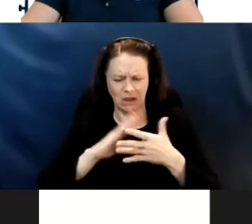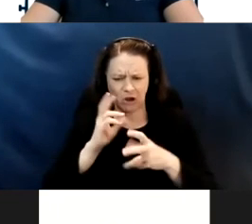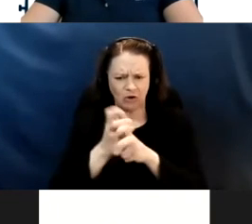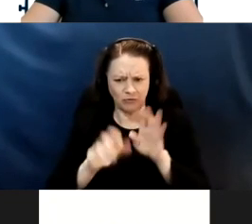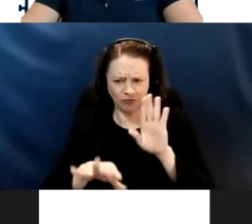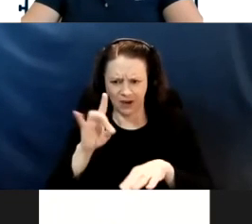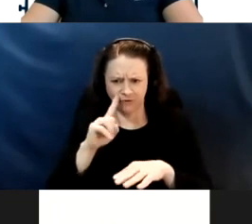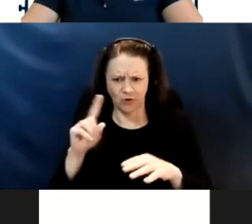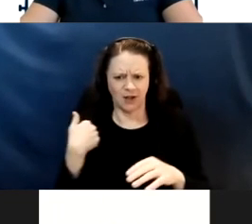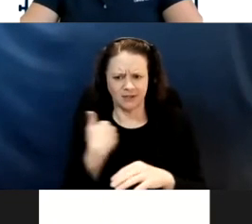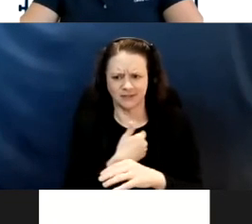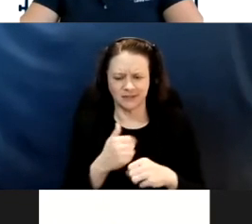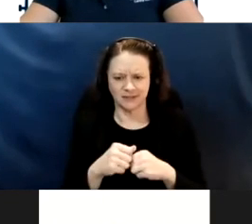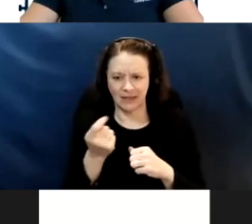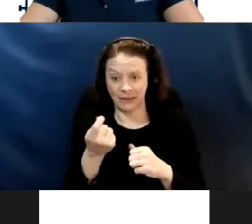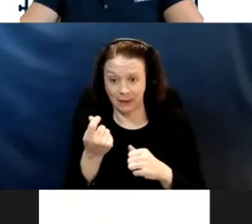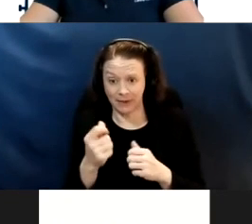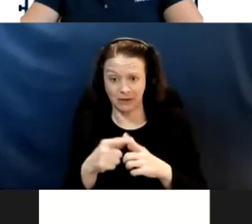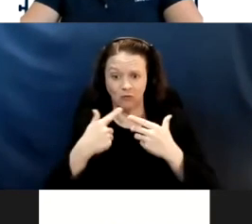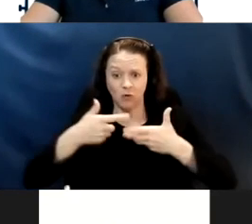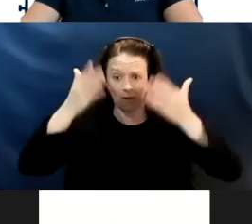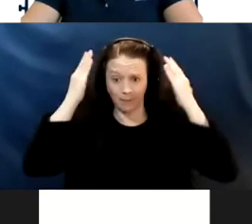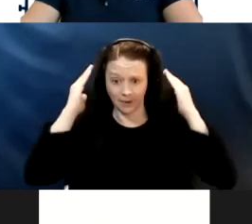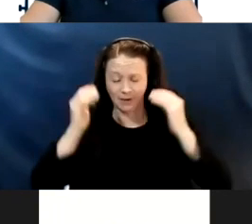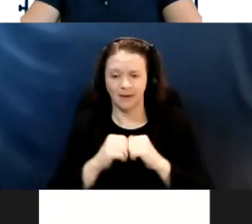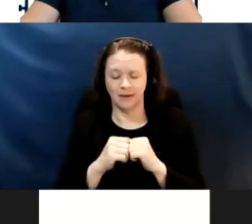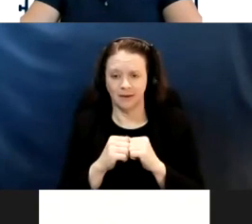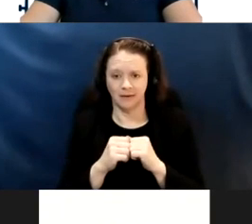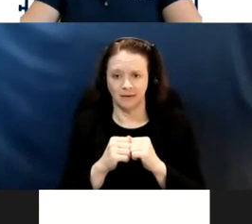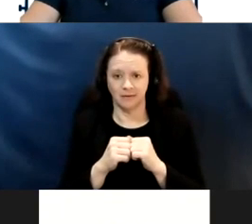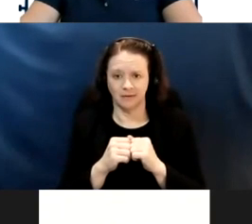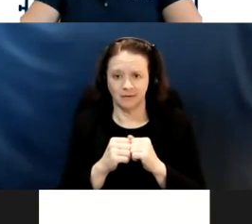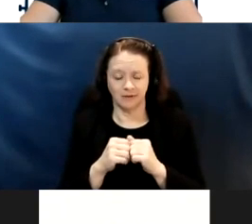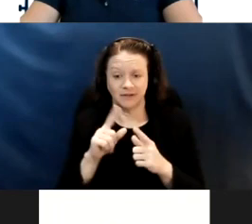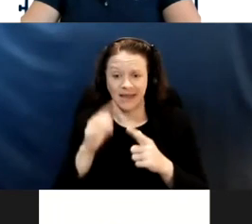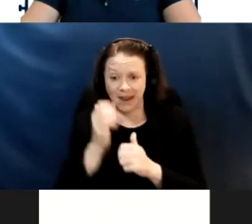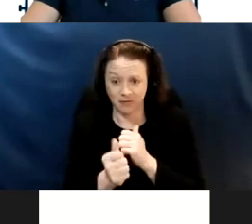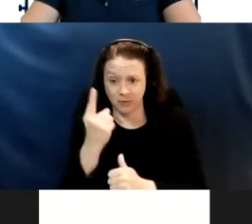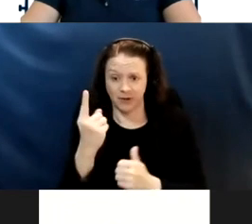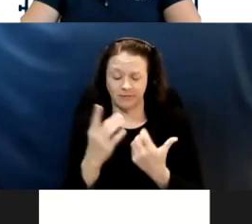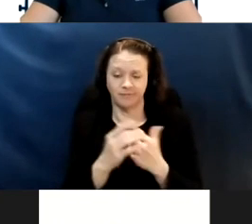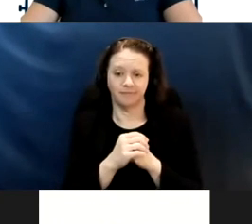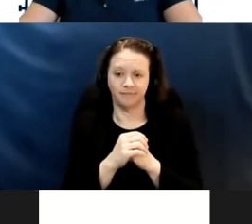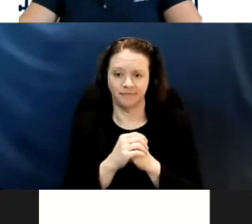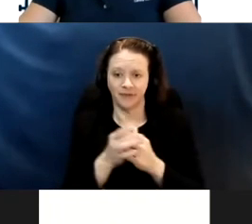you know, and a little bit overwhelming to everyone trying to understand